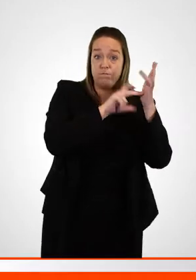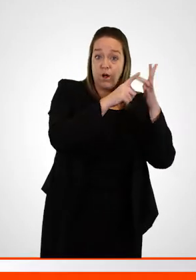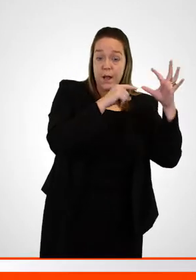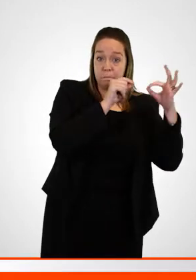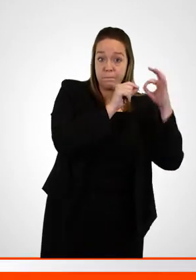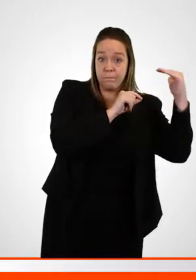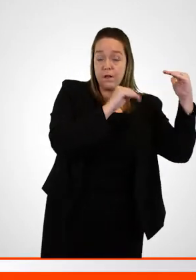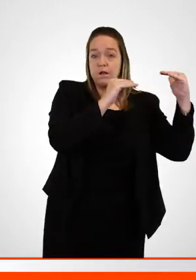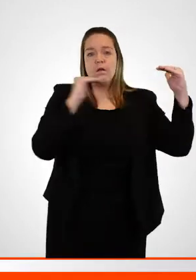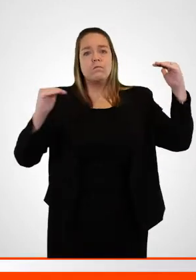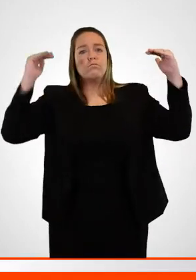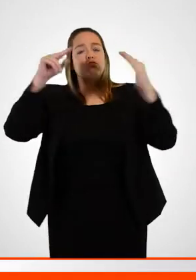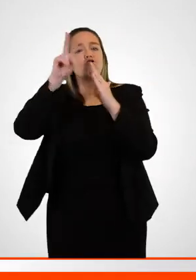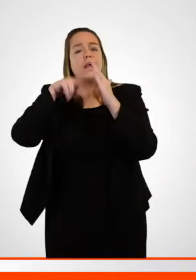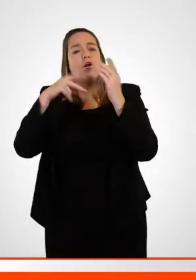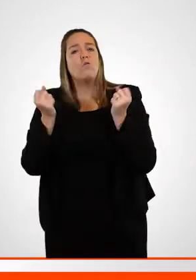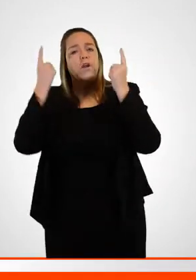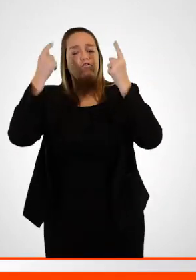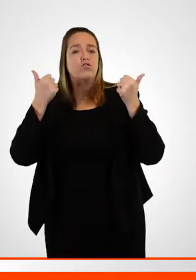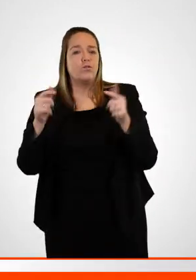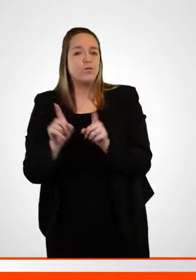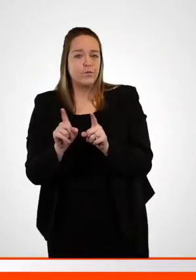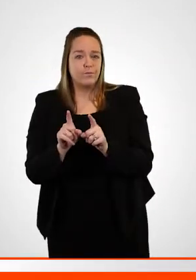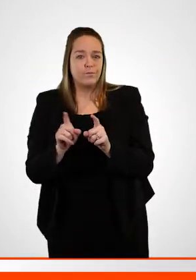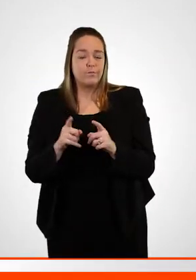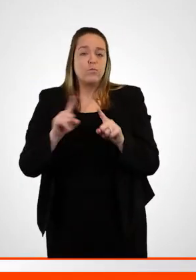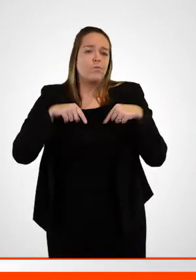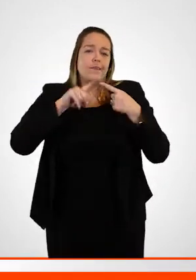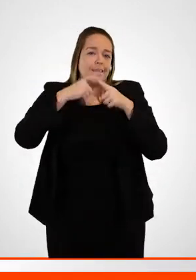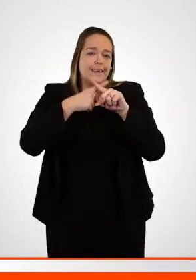the better were their scores in reading comprehension. Again, it's what we'd expect, no surprises there.